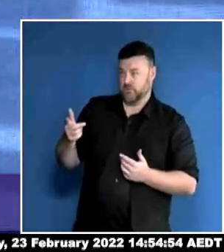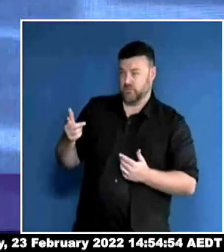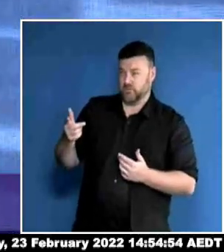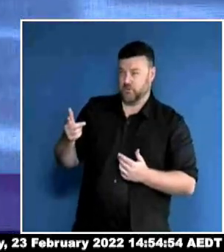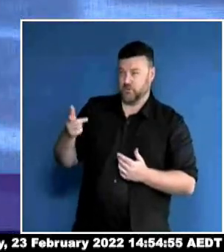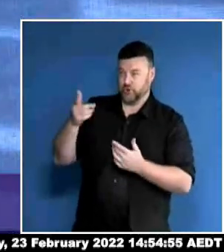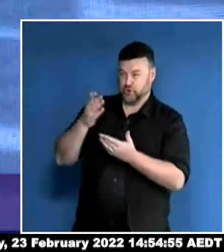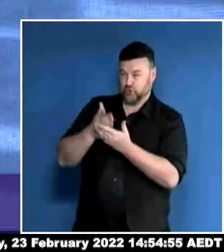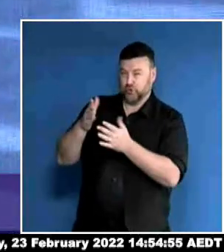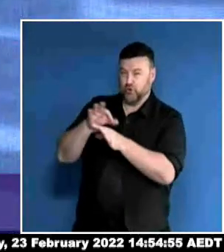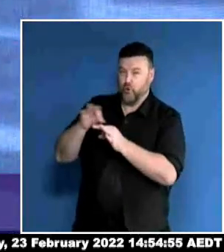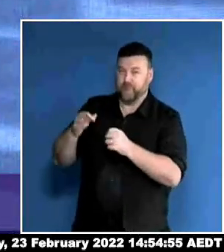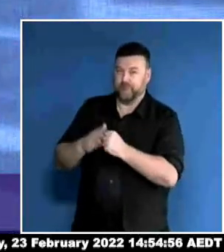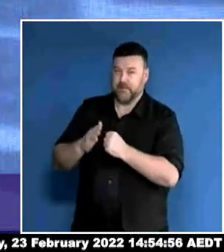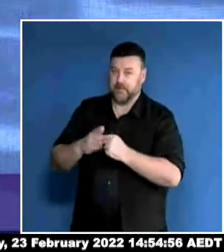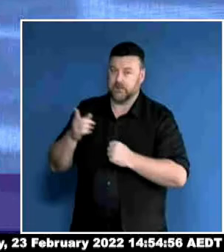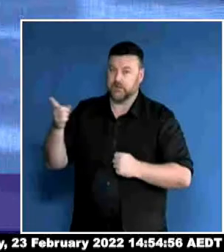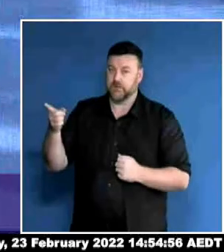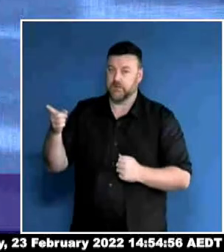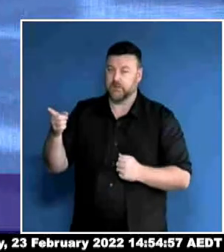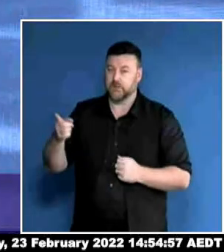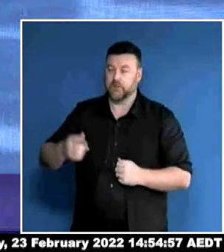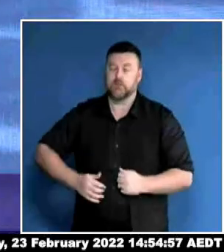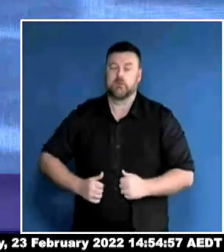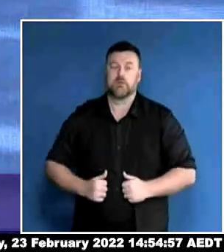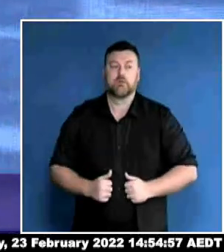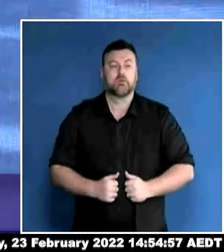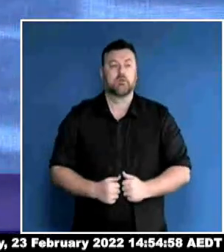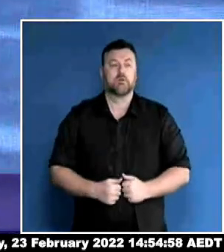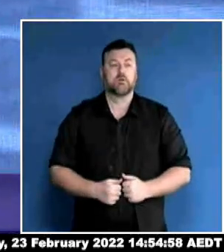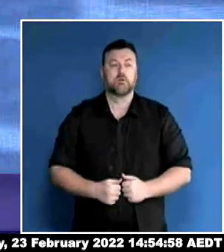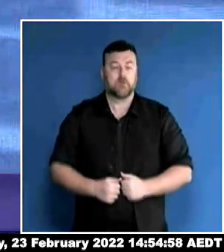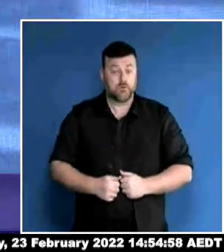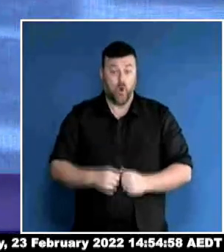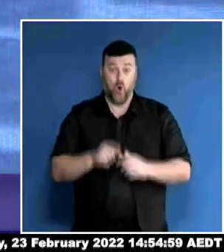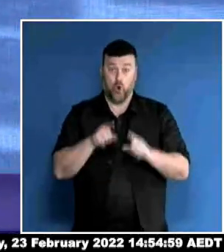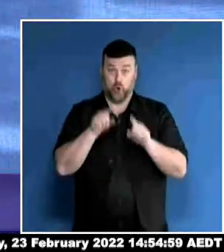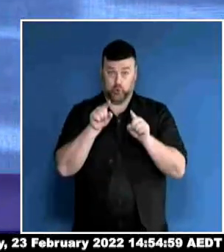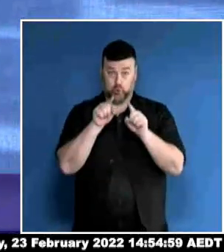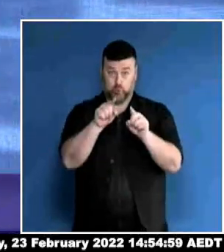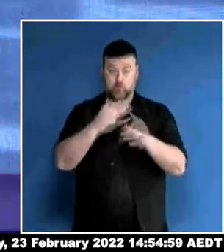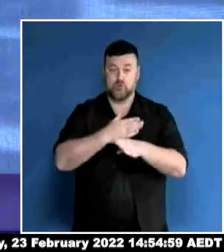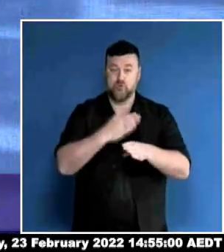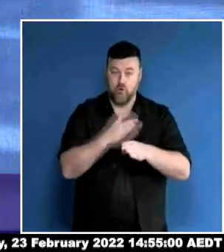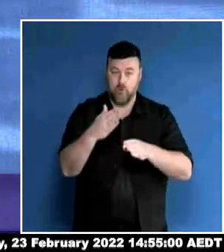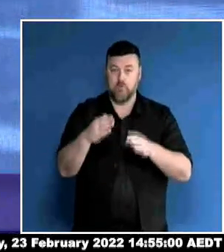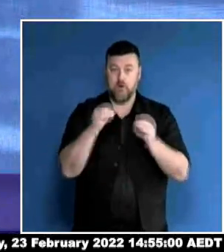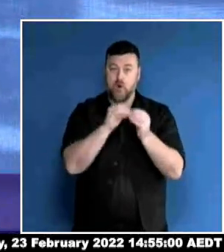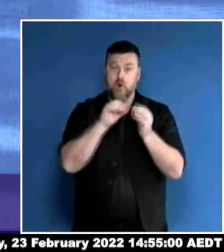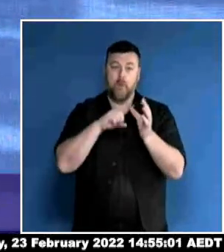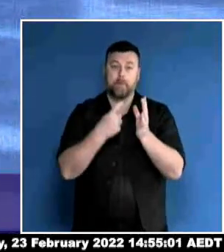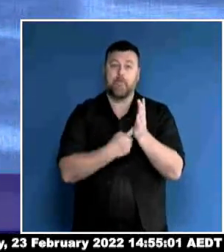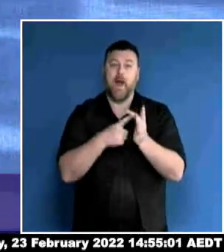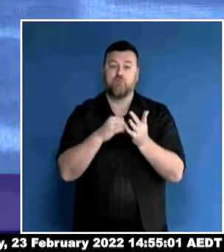As part of your job as the barista trainer, JC-1 would send you potential participants to